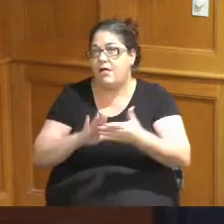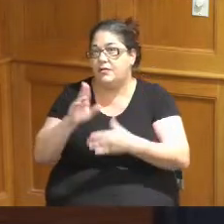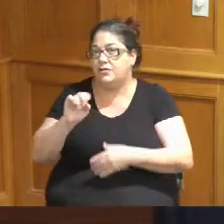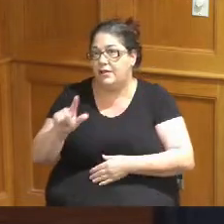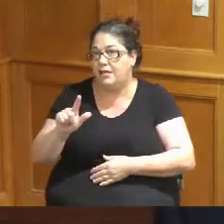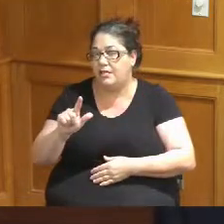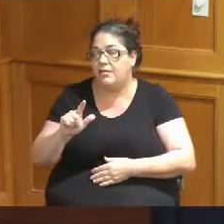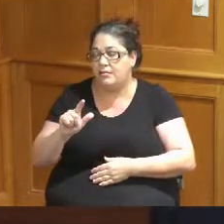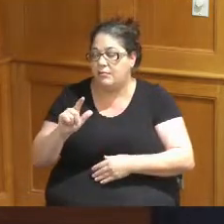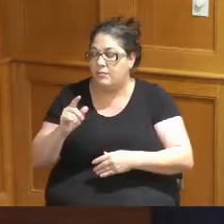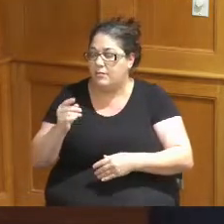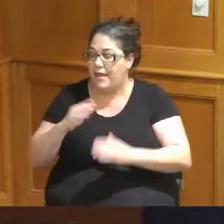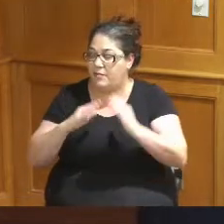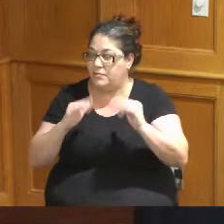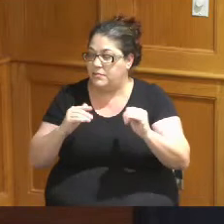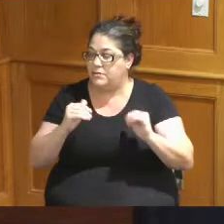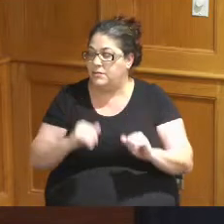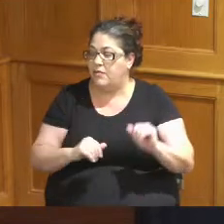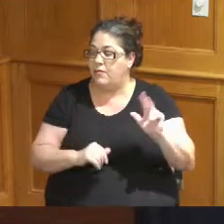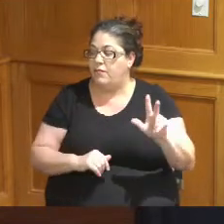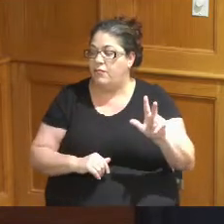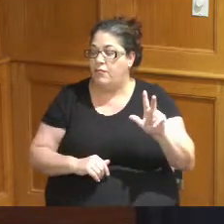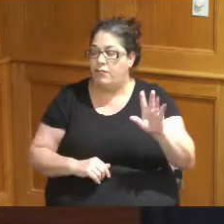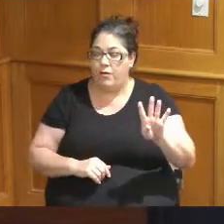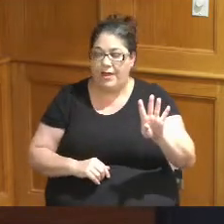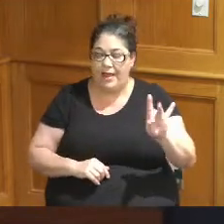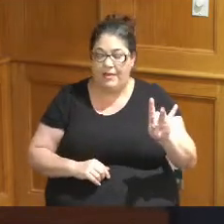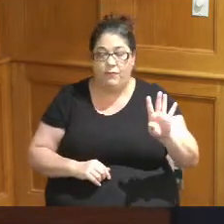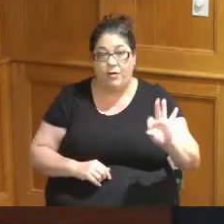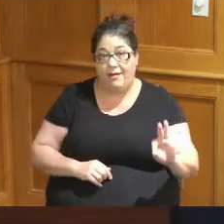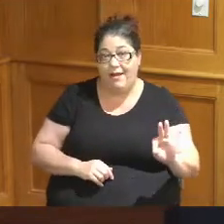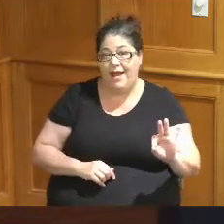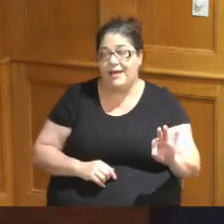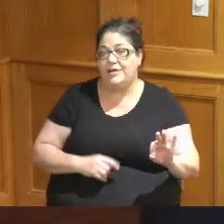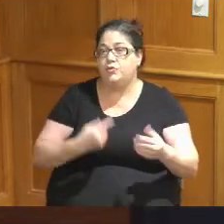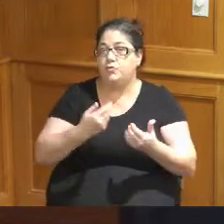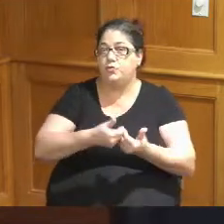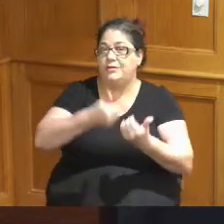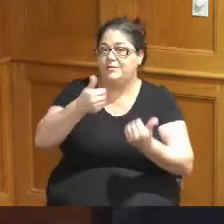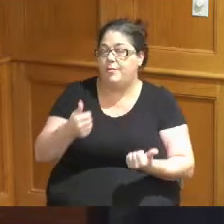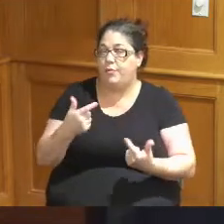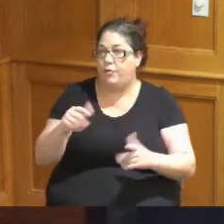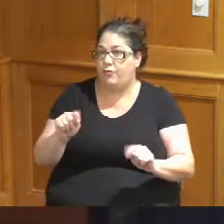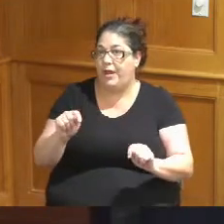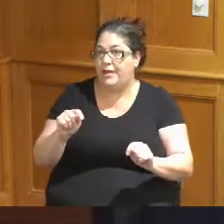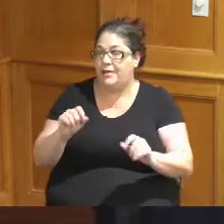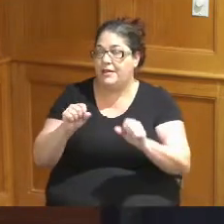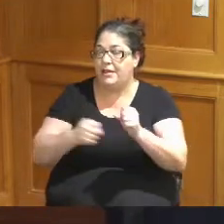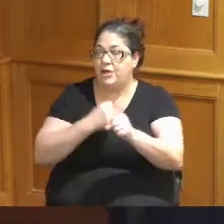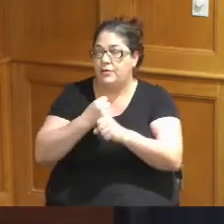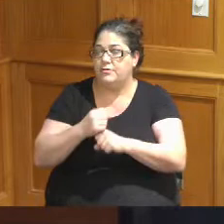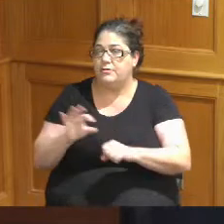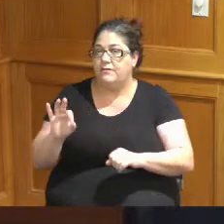and 49 are are using two separate Grant years of funding to fund multi-family